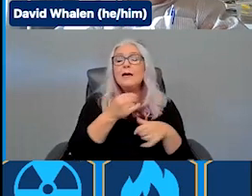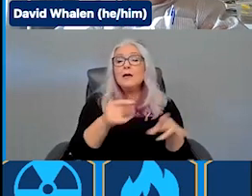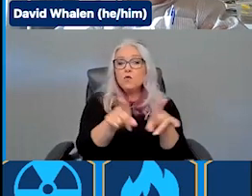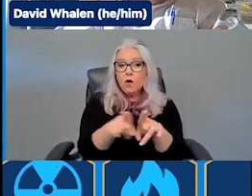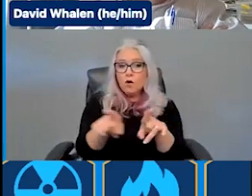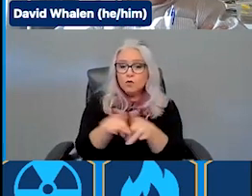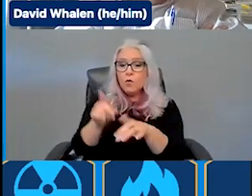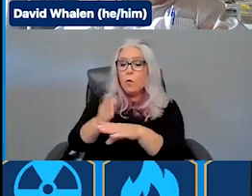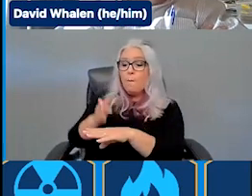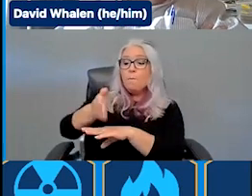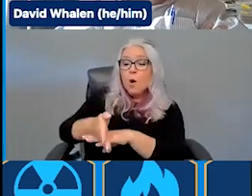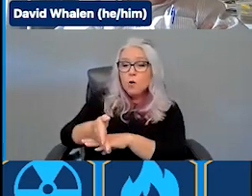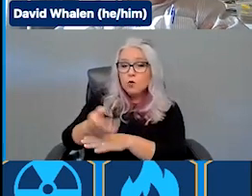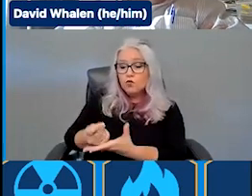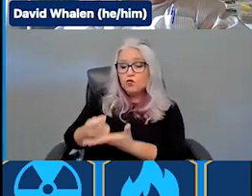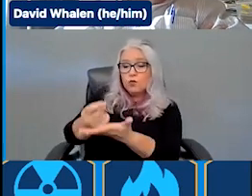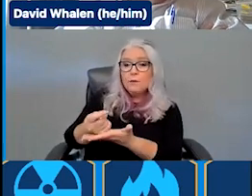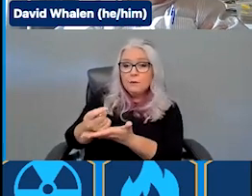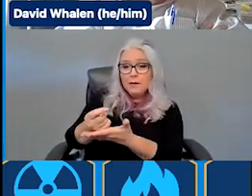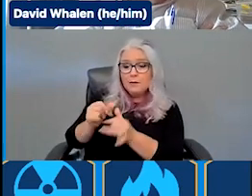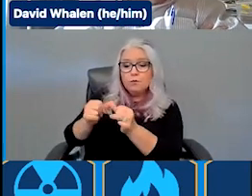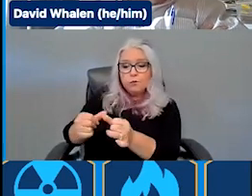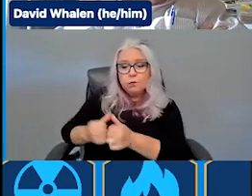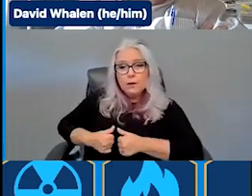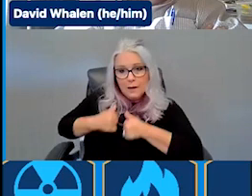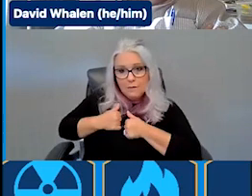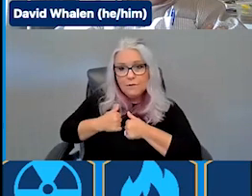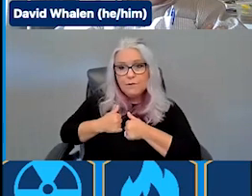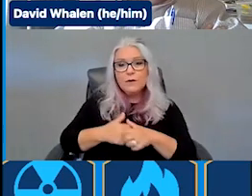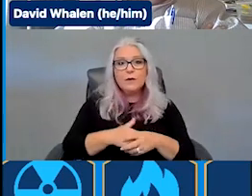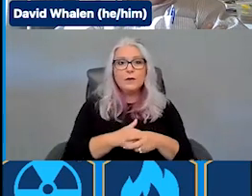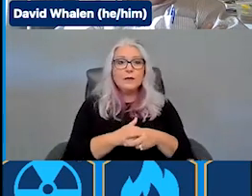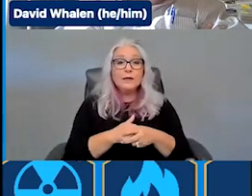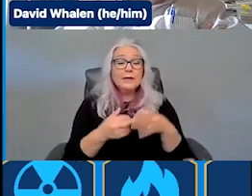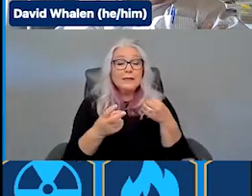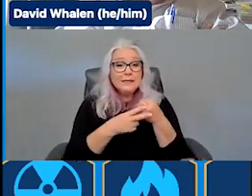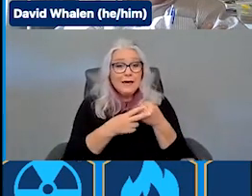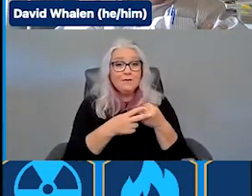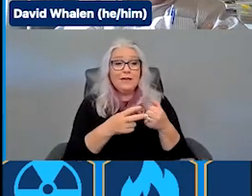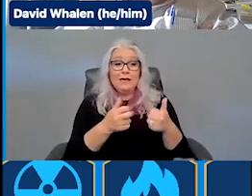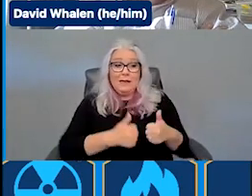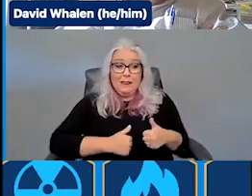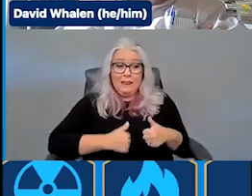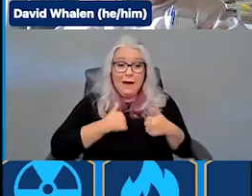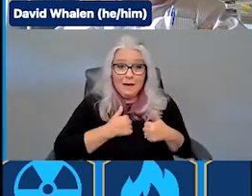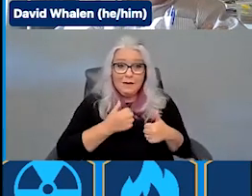length of life. Saving more lives and more years of life is a consensus value across expert